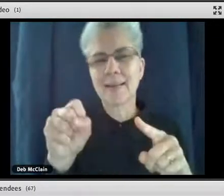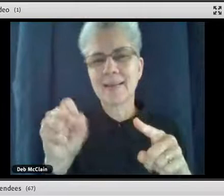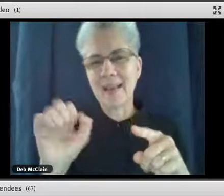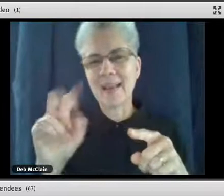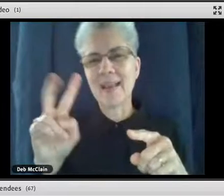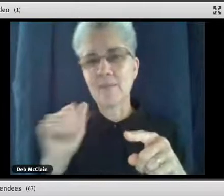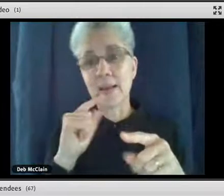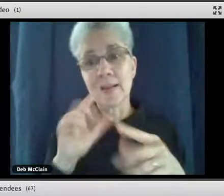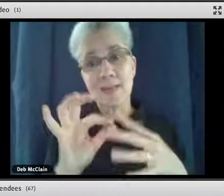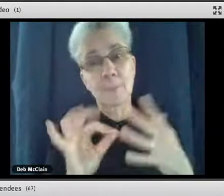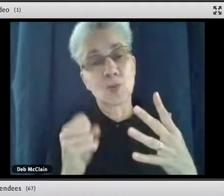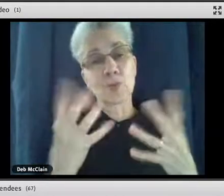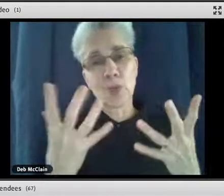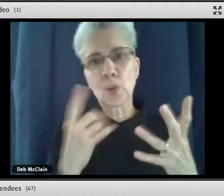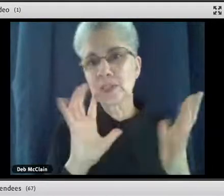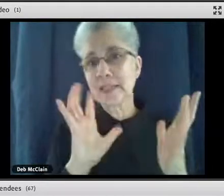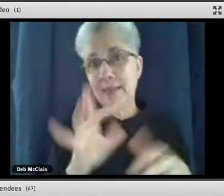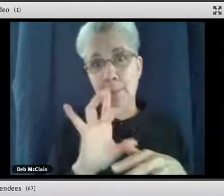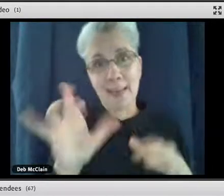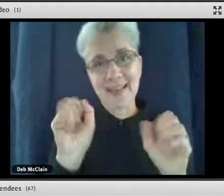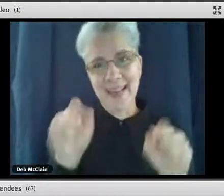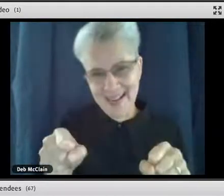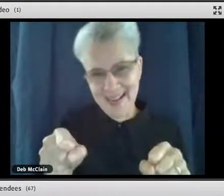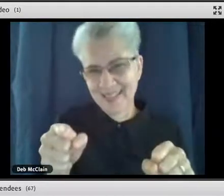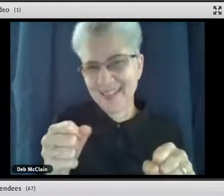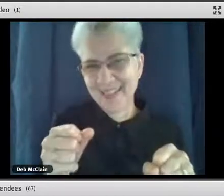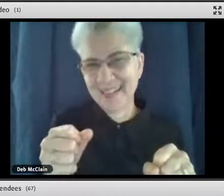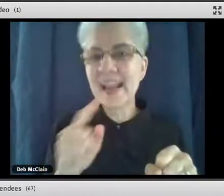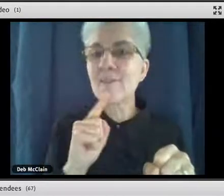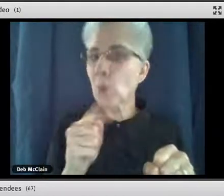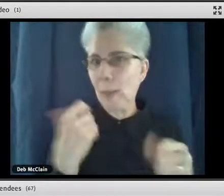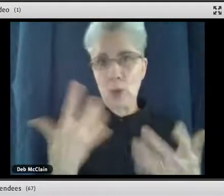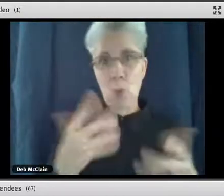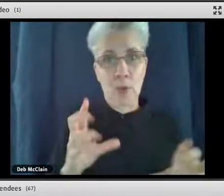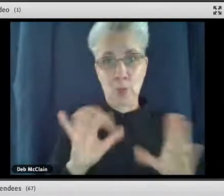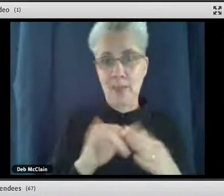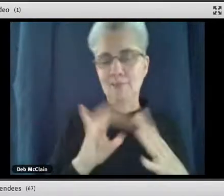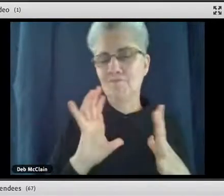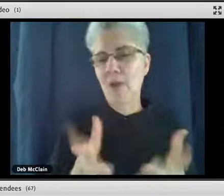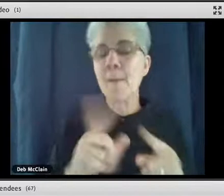that we can choose, but, yeah, Eva, it is optional. So you can just leave it blank